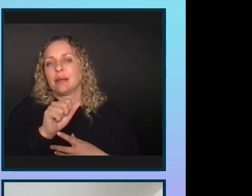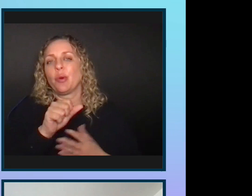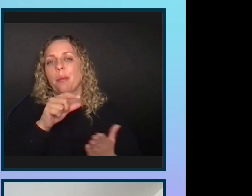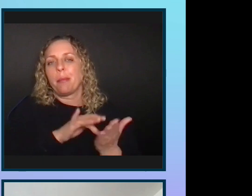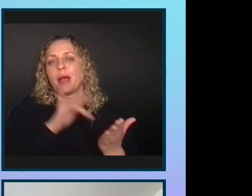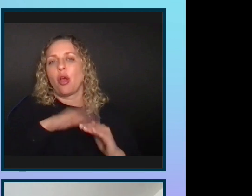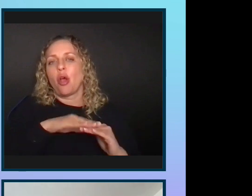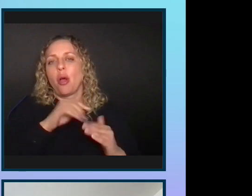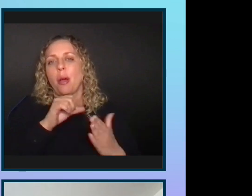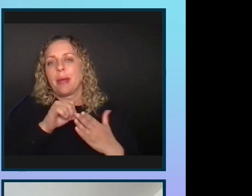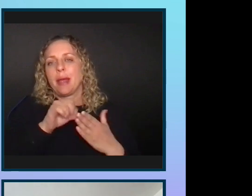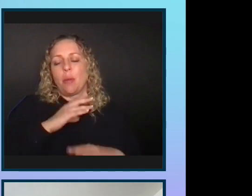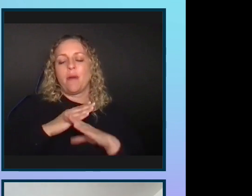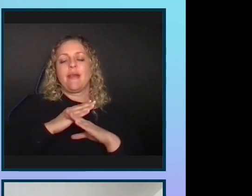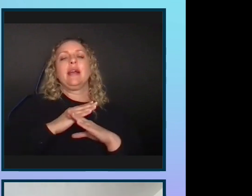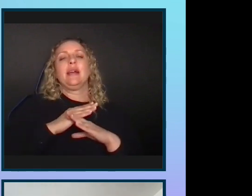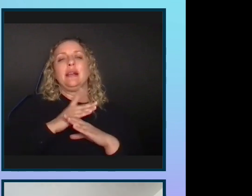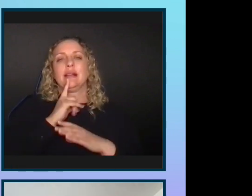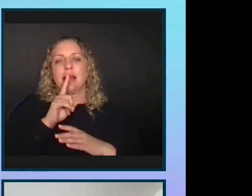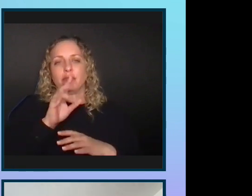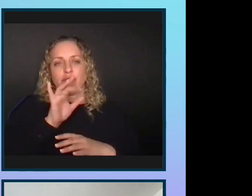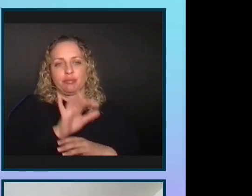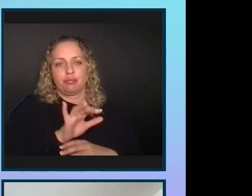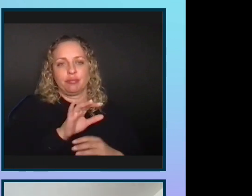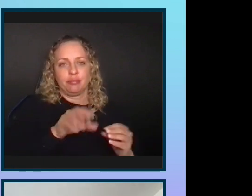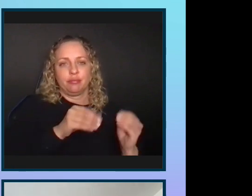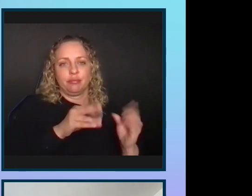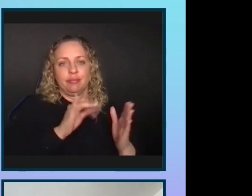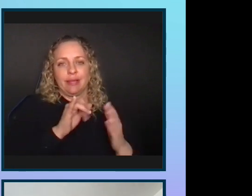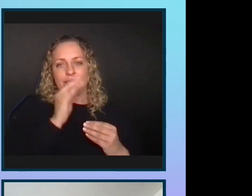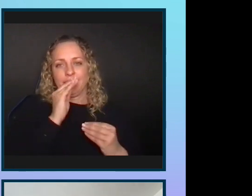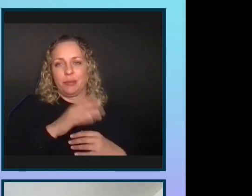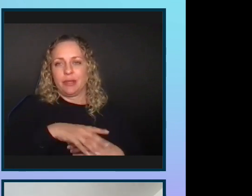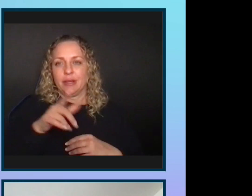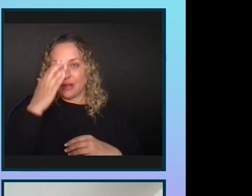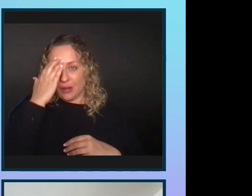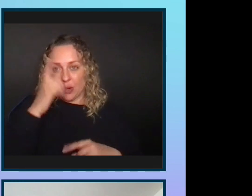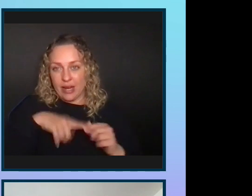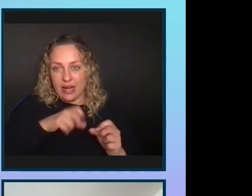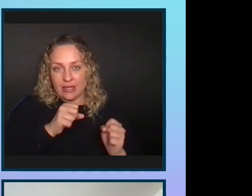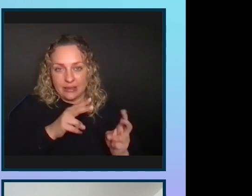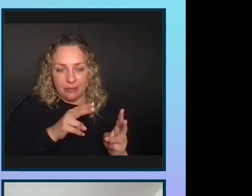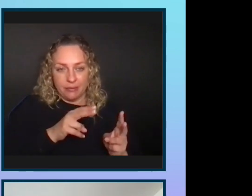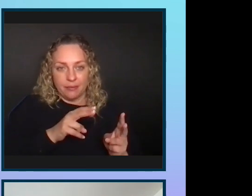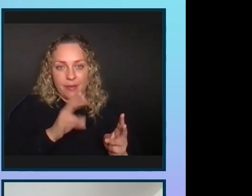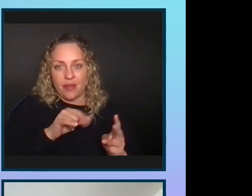from entering their input. So basically the user's experience is that they know that they can't submit an application for some reason,